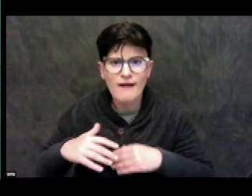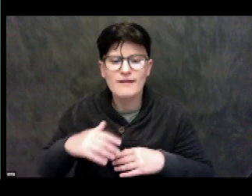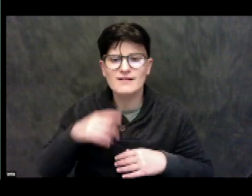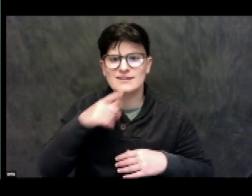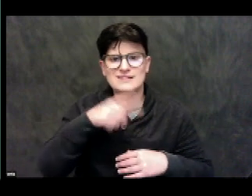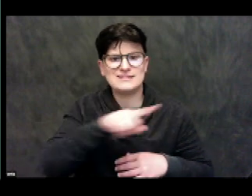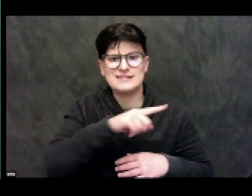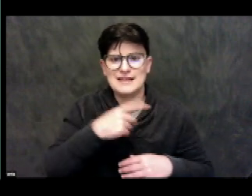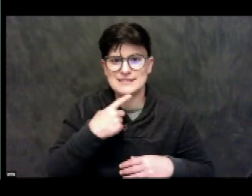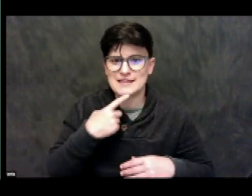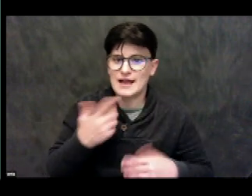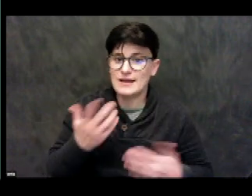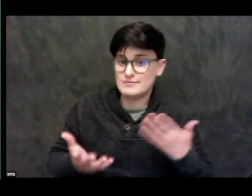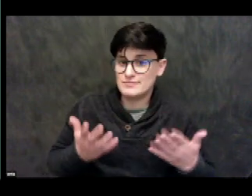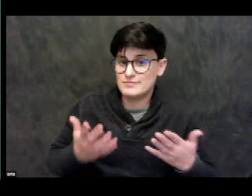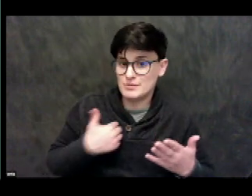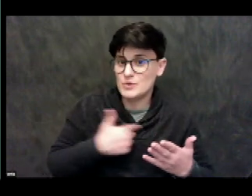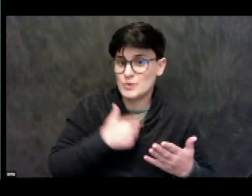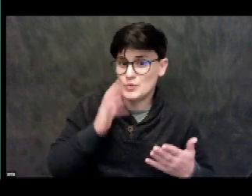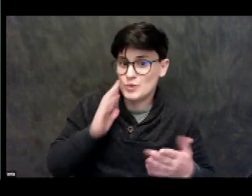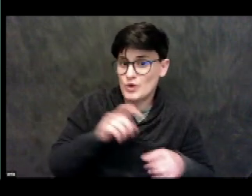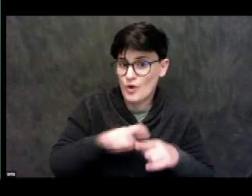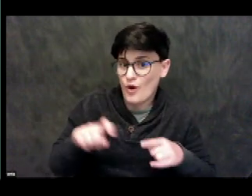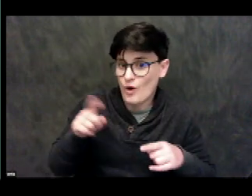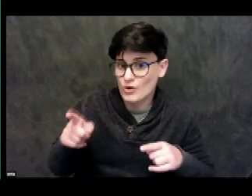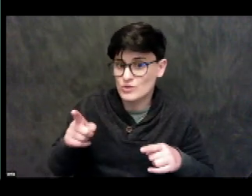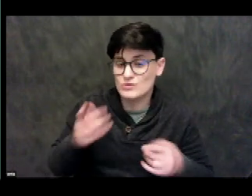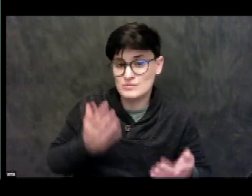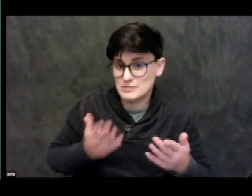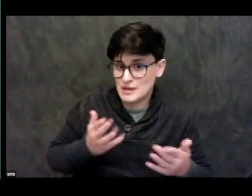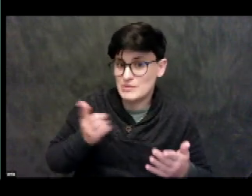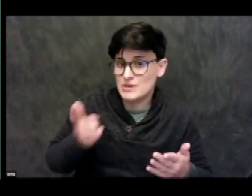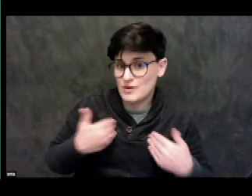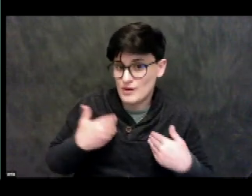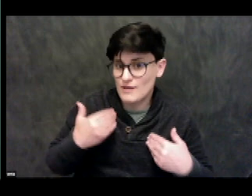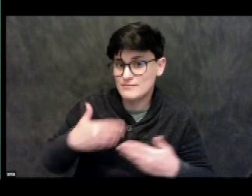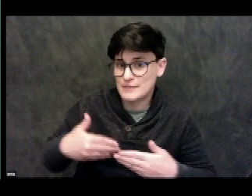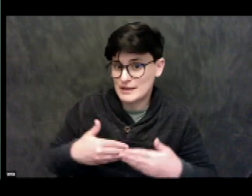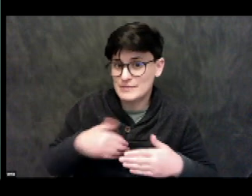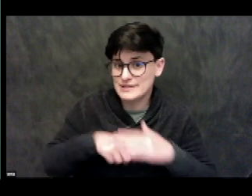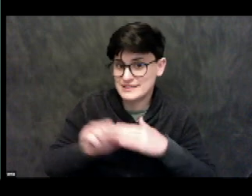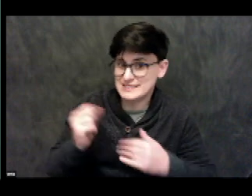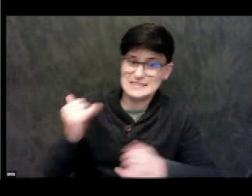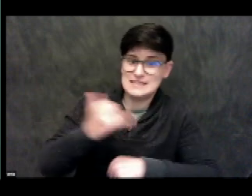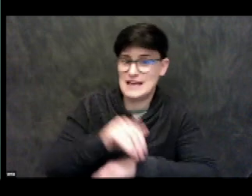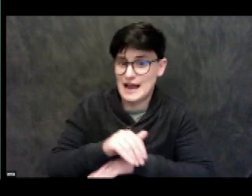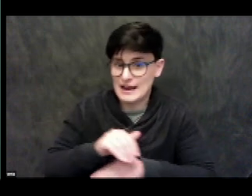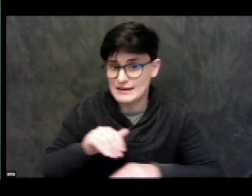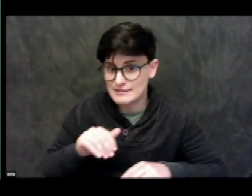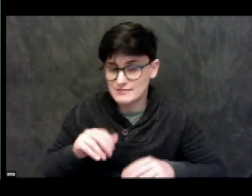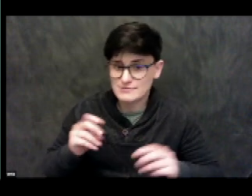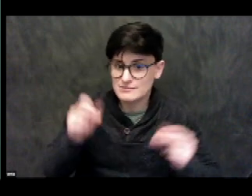might call you and you might be having the baby tonight. Fortunately, that never happened, But at 38 weeks exactly,